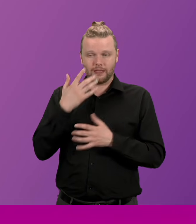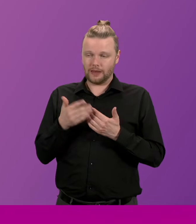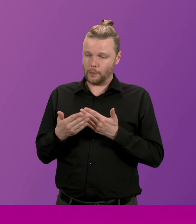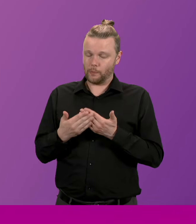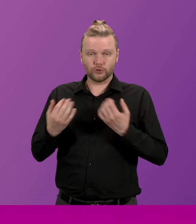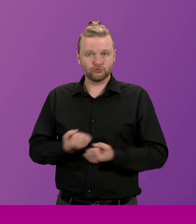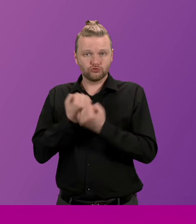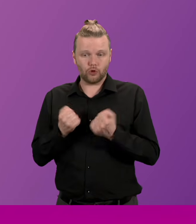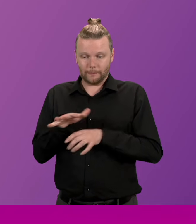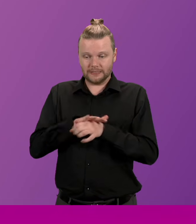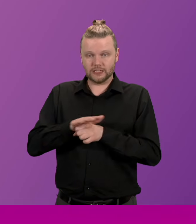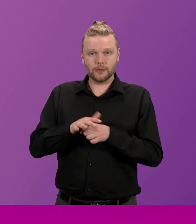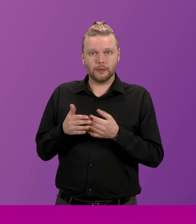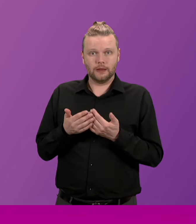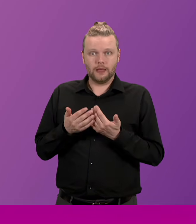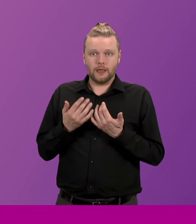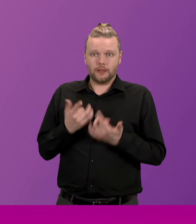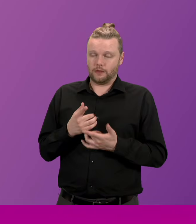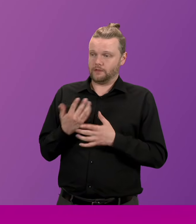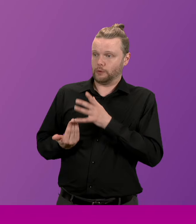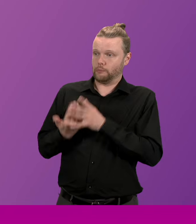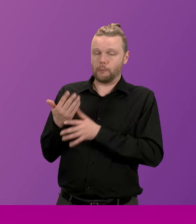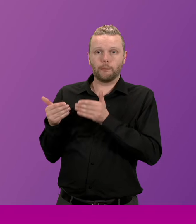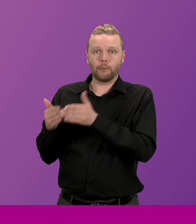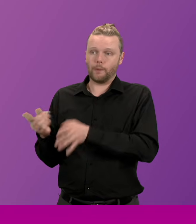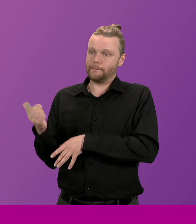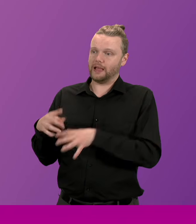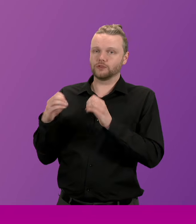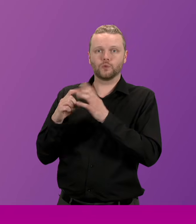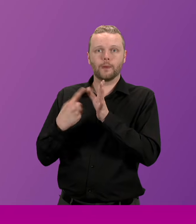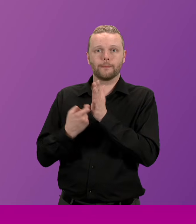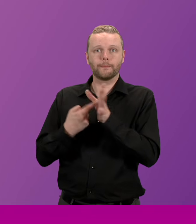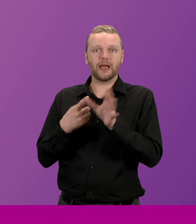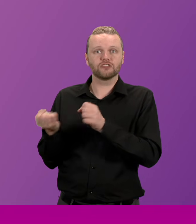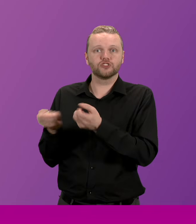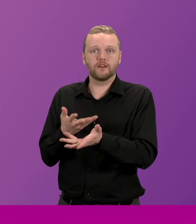than we were. The MV Isle of Lewis has returned to the Barra service, which is a welcome development.